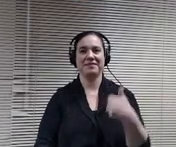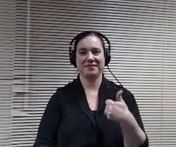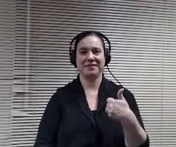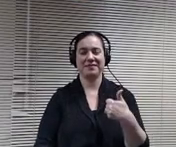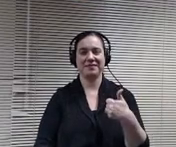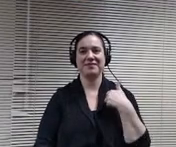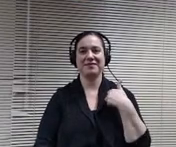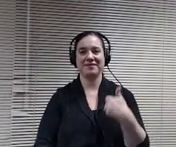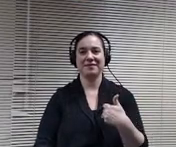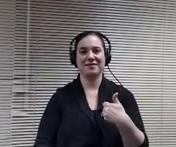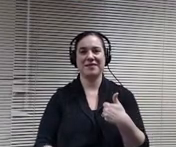I.